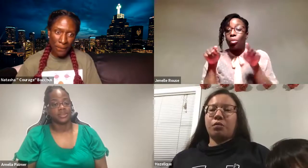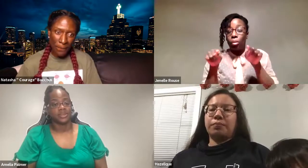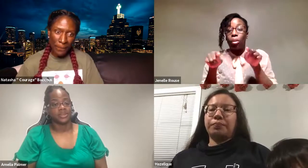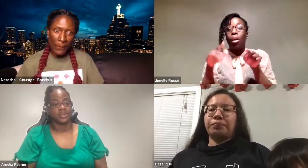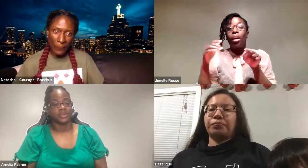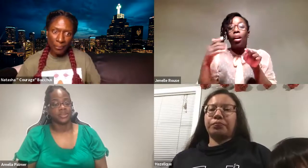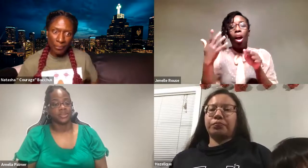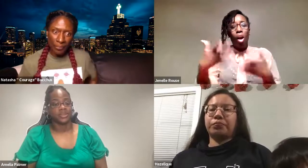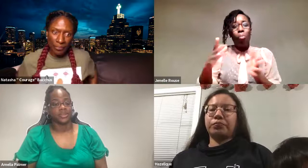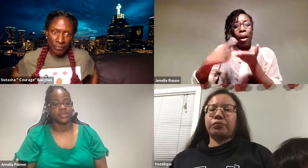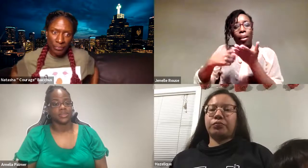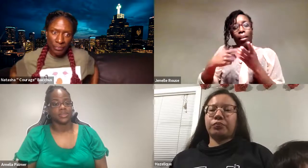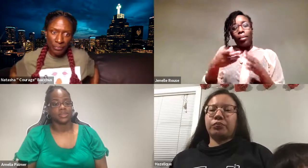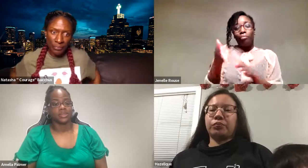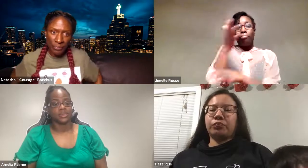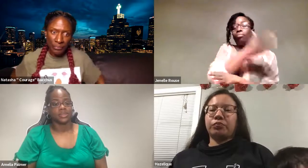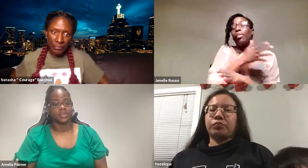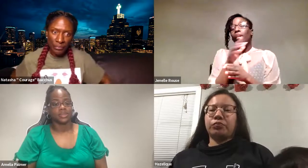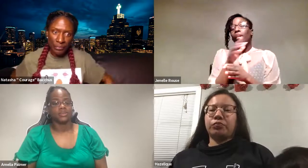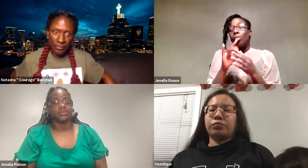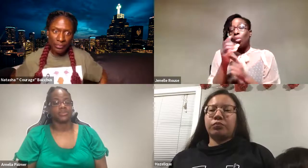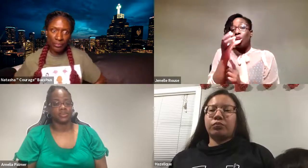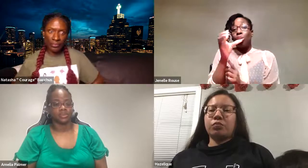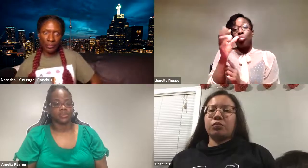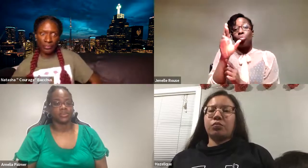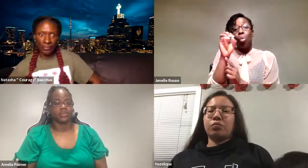okay so we have american sign language and we have language de signe quebecois here in canada